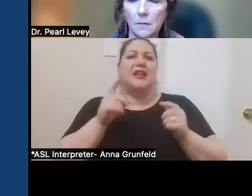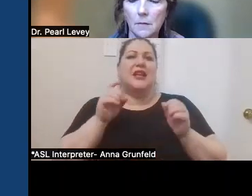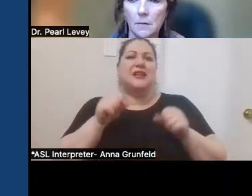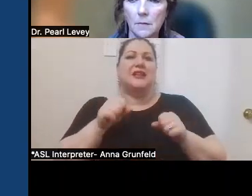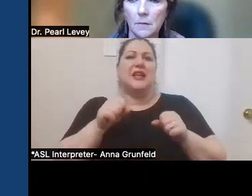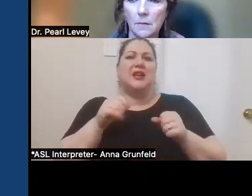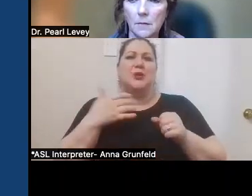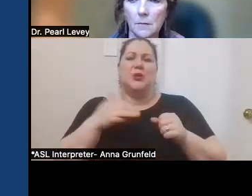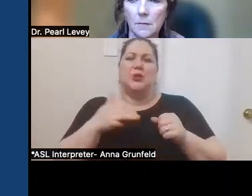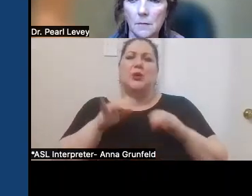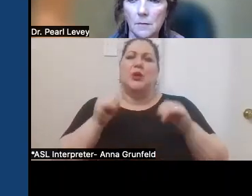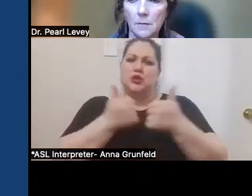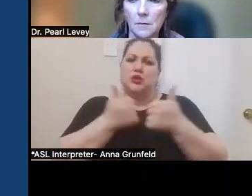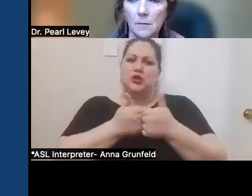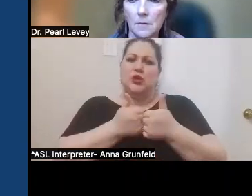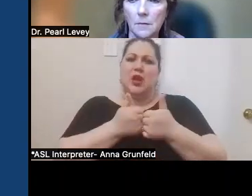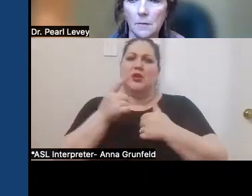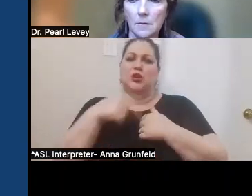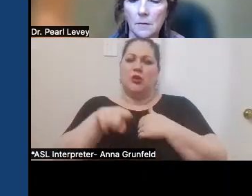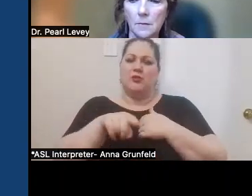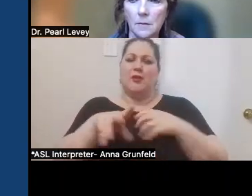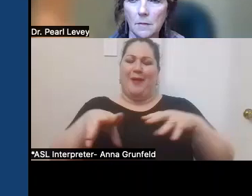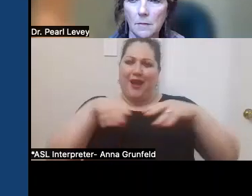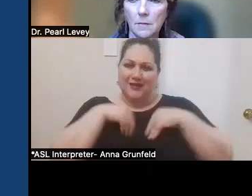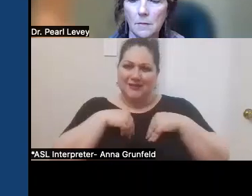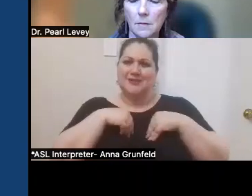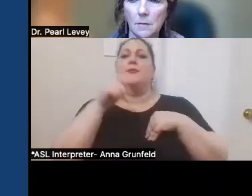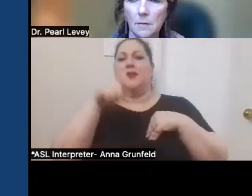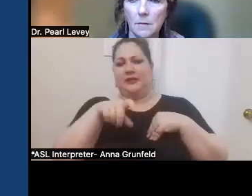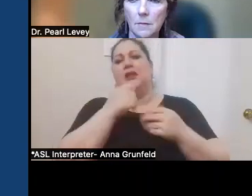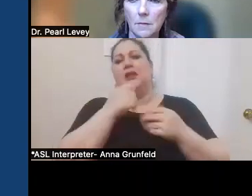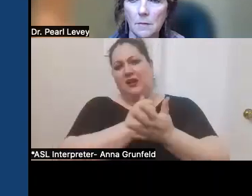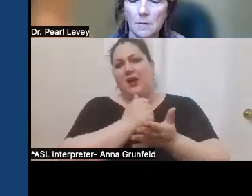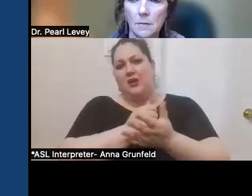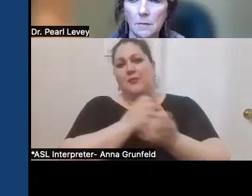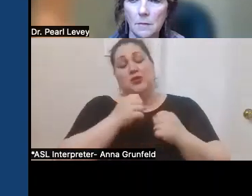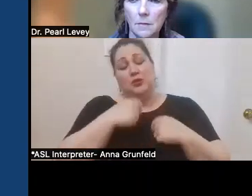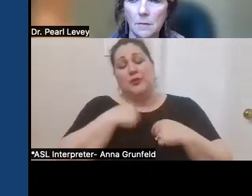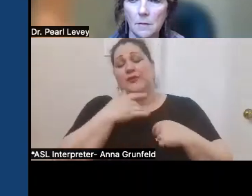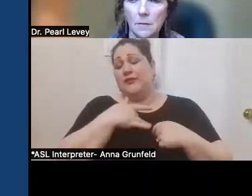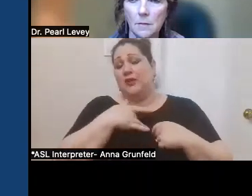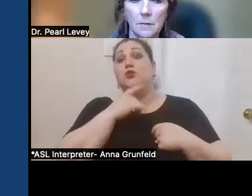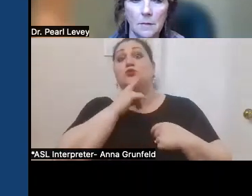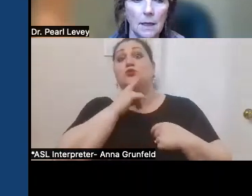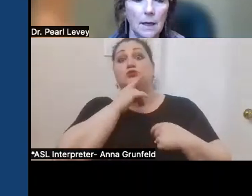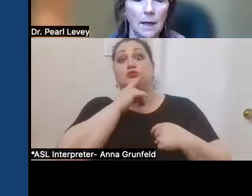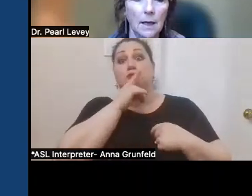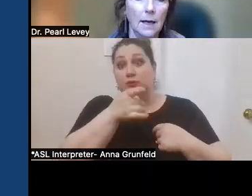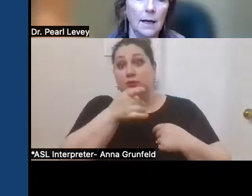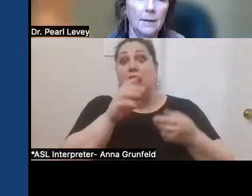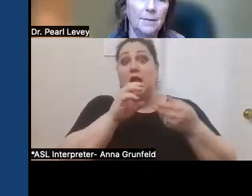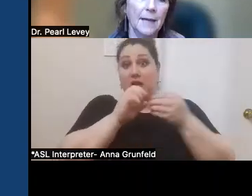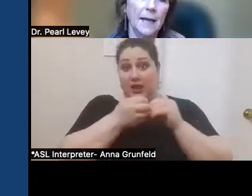So, again, I imagine the numbers are far larger than, than, than what we're seeing. Pearl, do you have any better sense of that?